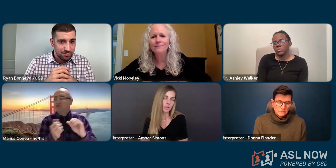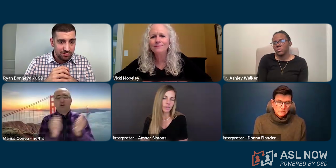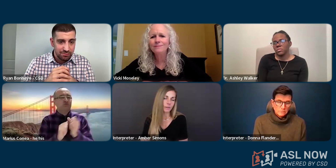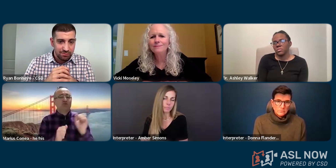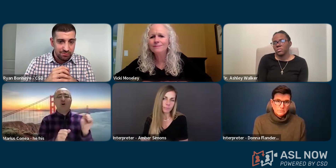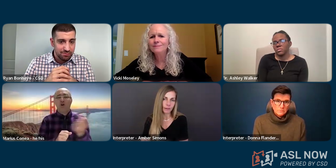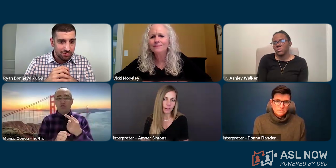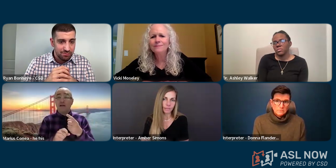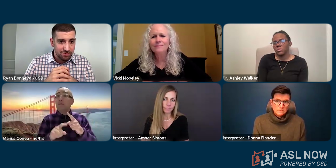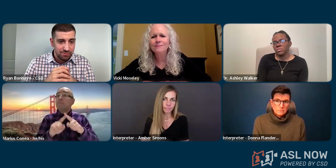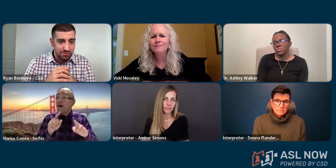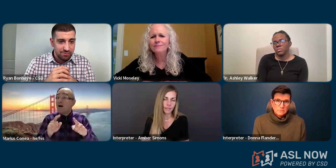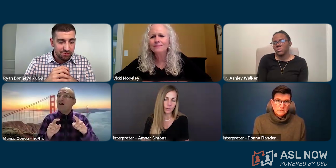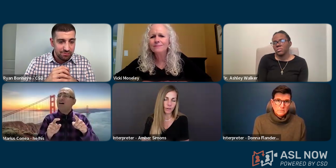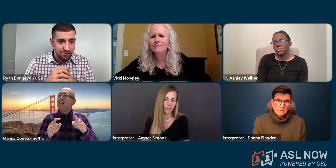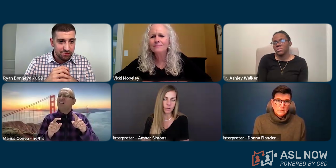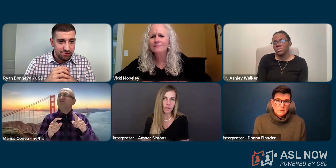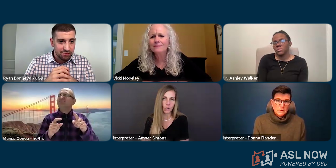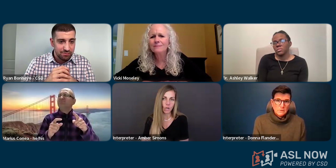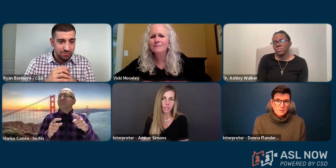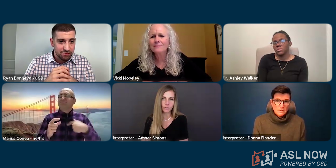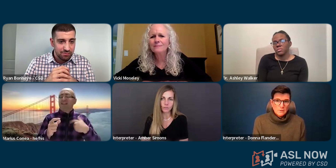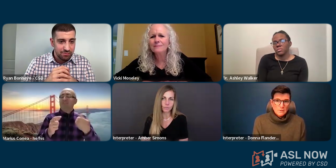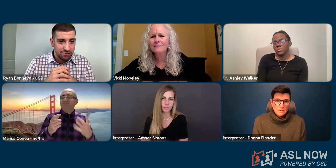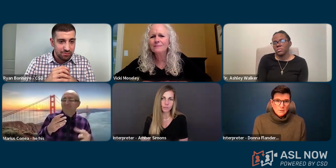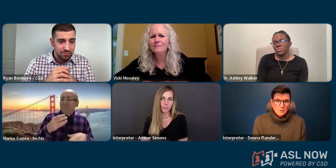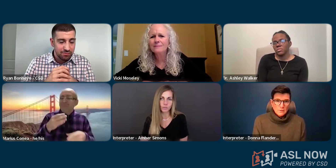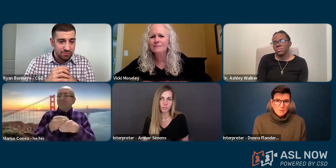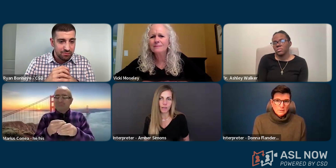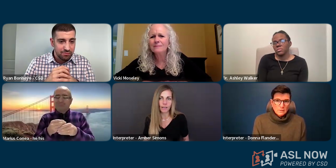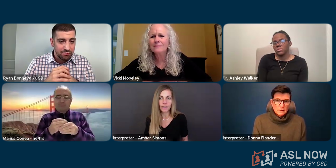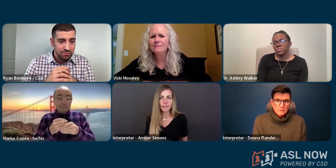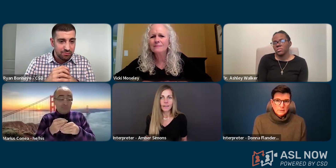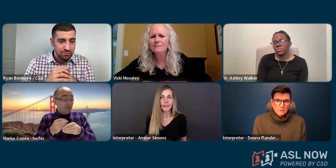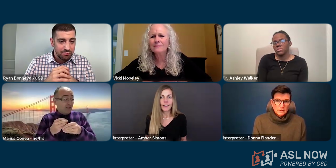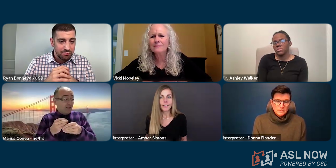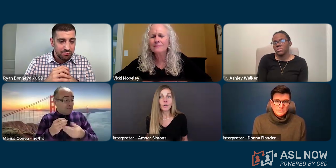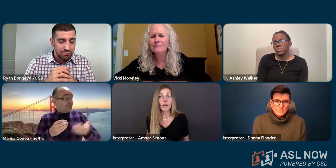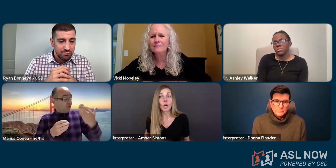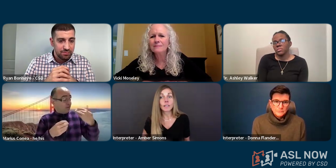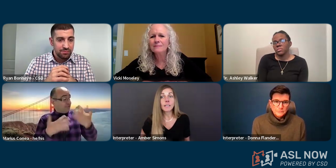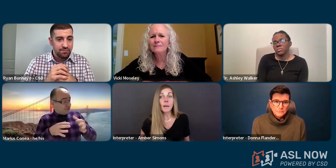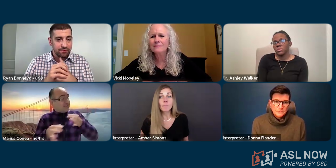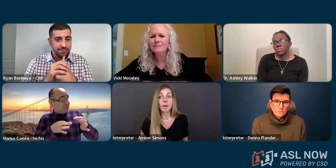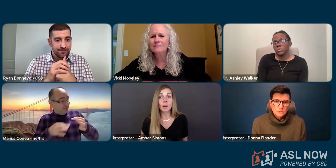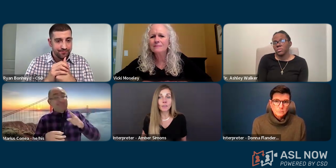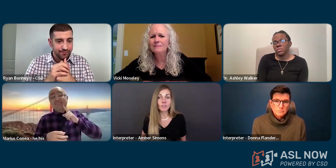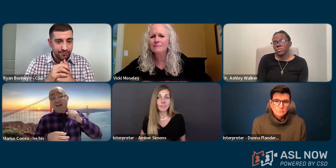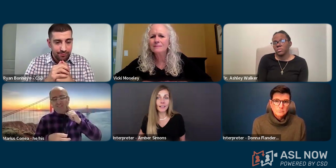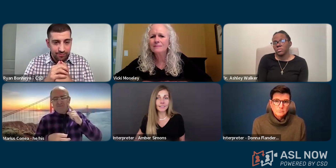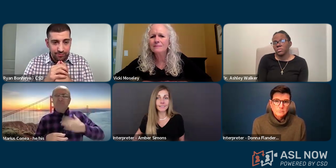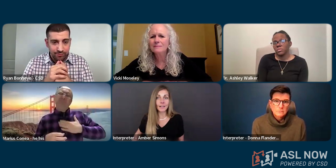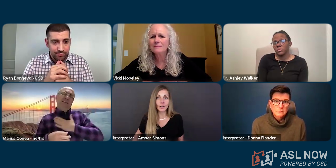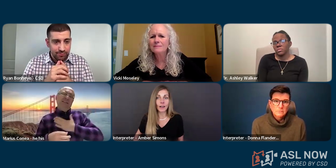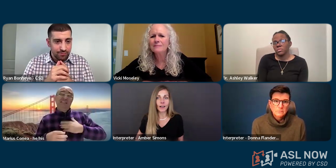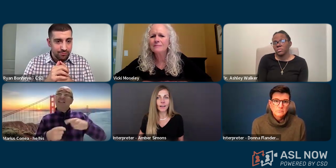We ended up getting rid of that credit card completely changing my credit card numbers, etc..